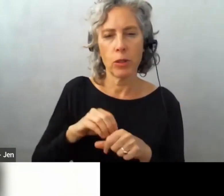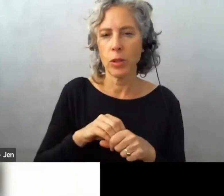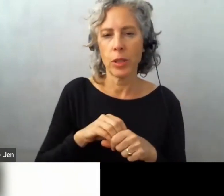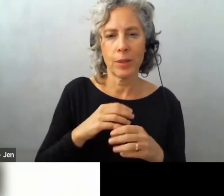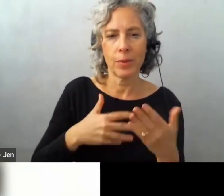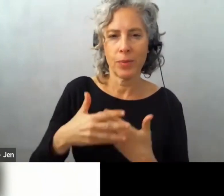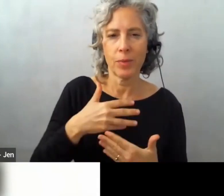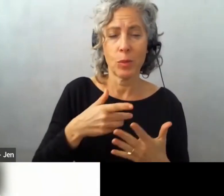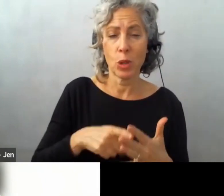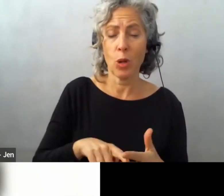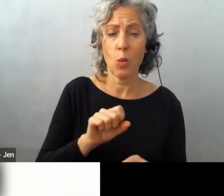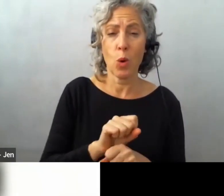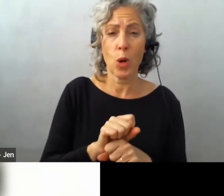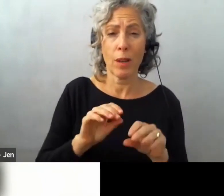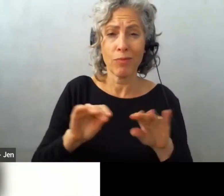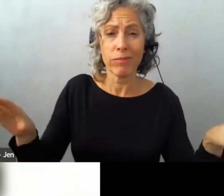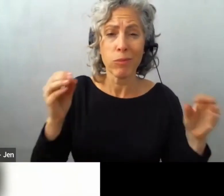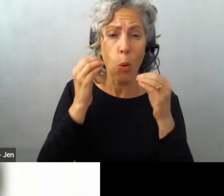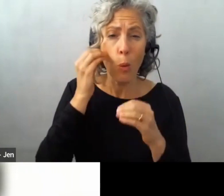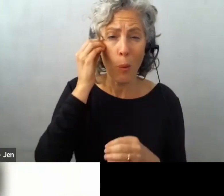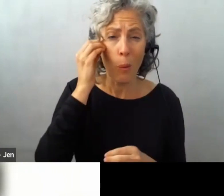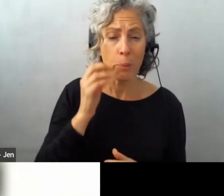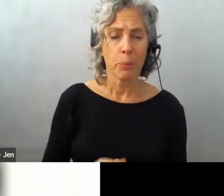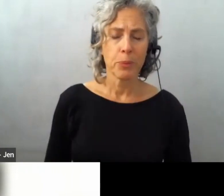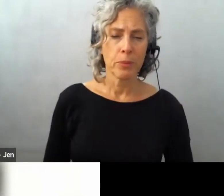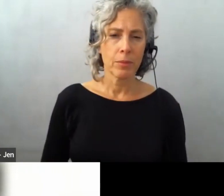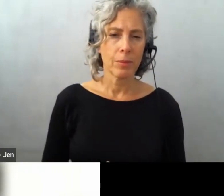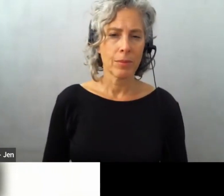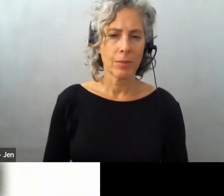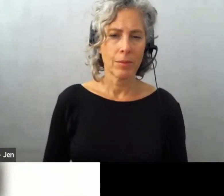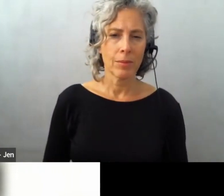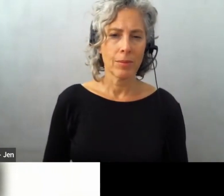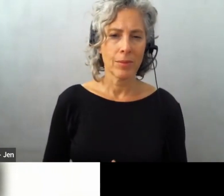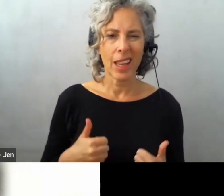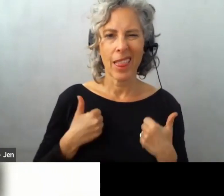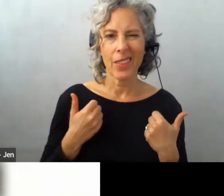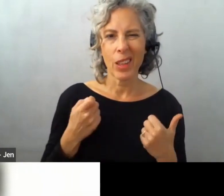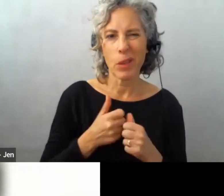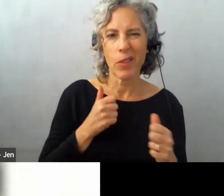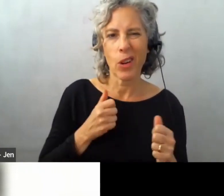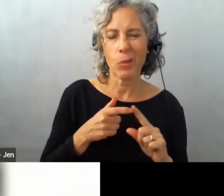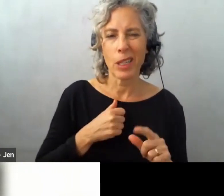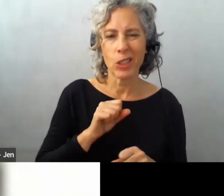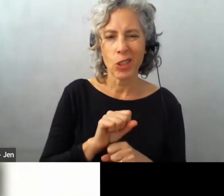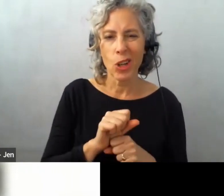from home. And as someone who kind of lives a little far from my job, who doesn't have a car,